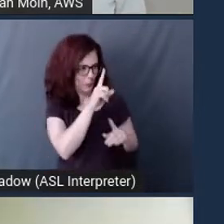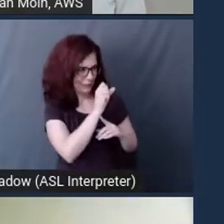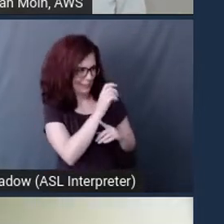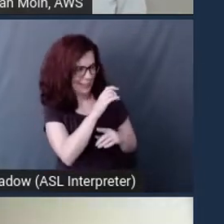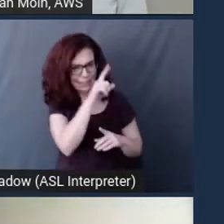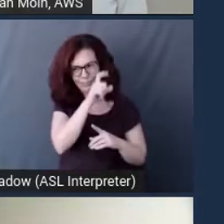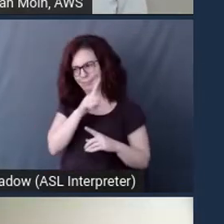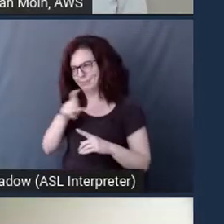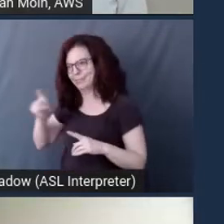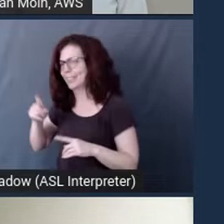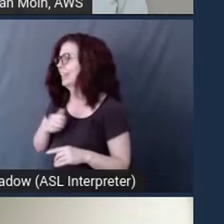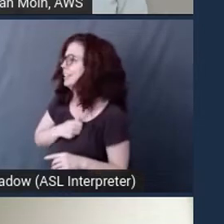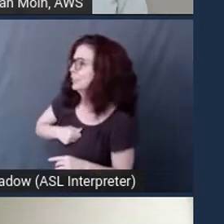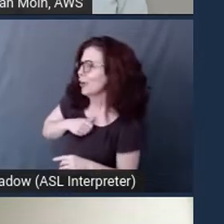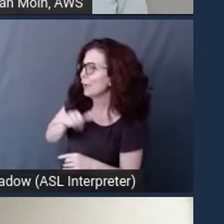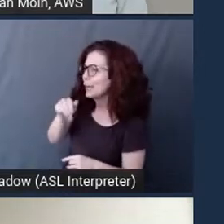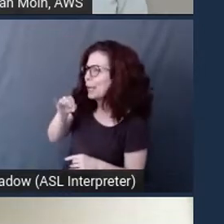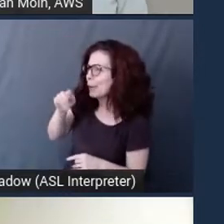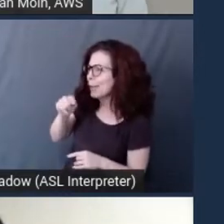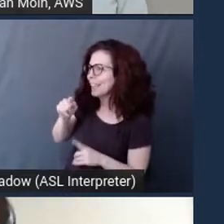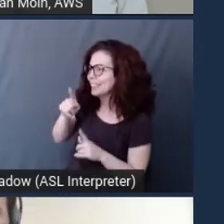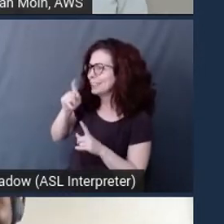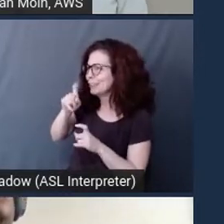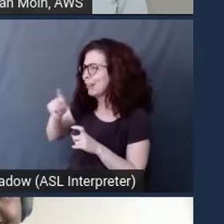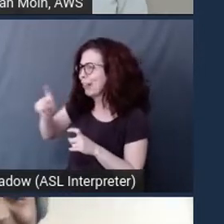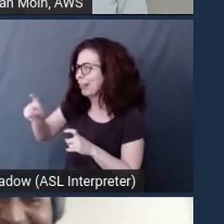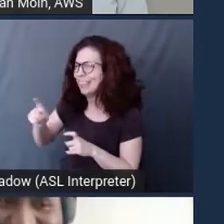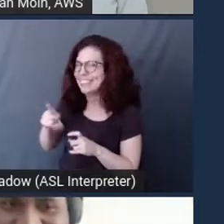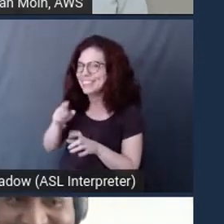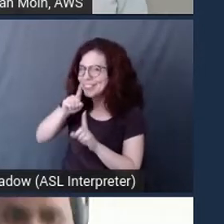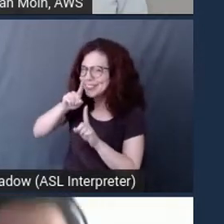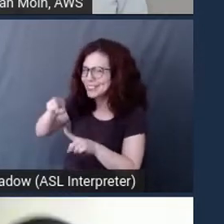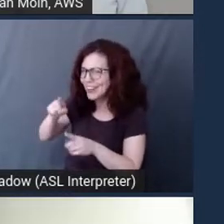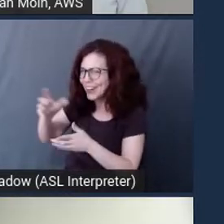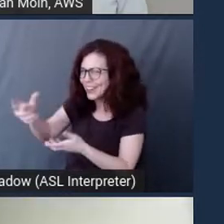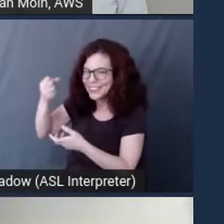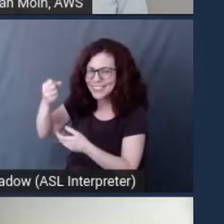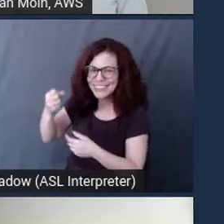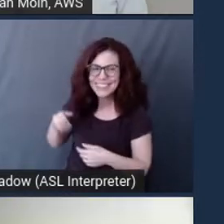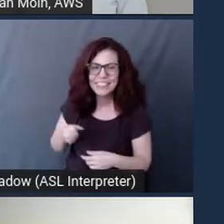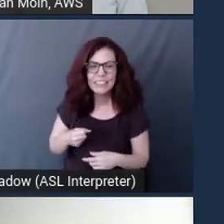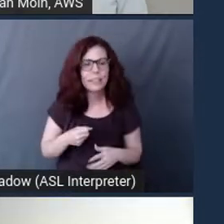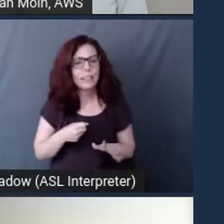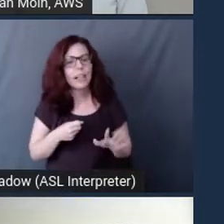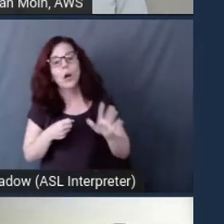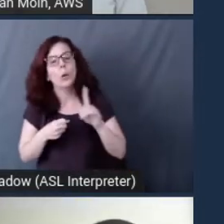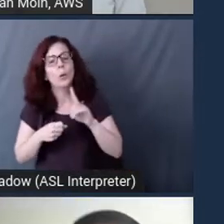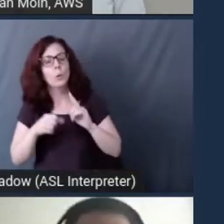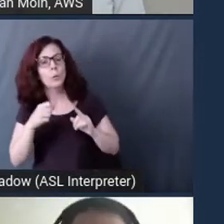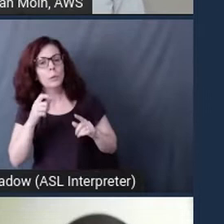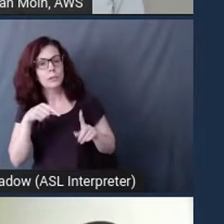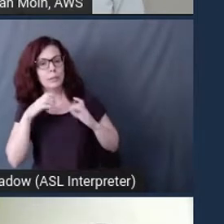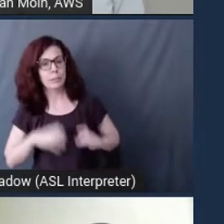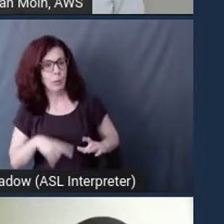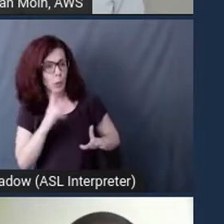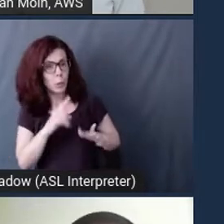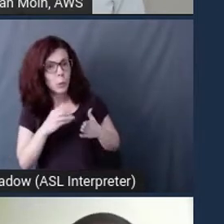We're sorry, Amit, thumbs up. We made you go here, you know what's actually here so cool, is this isn't an expensive and special camera?